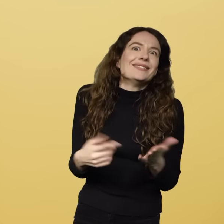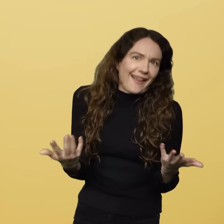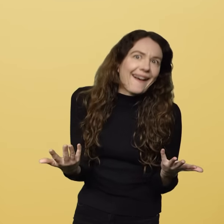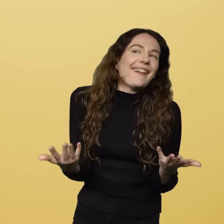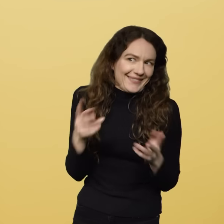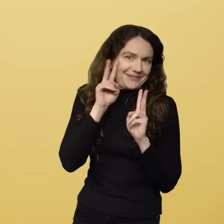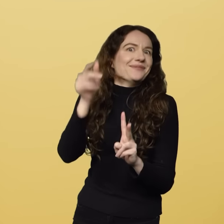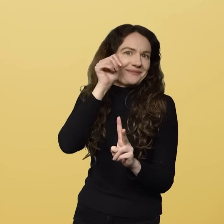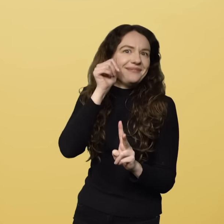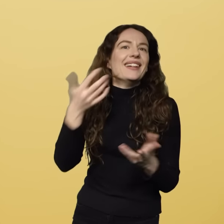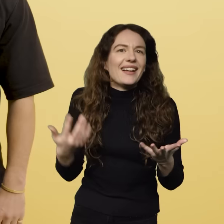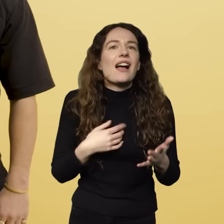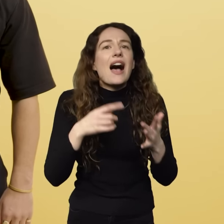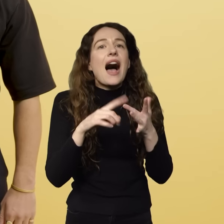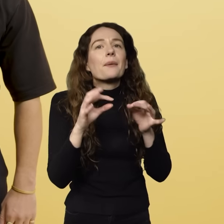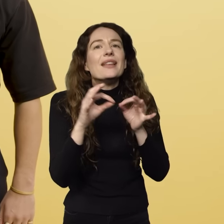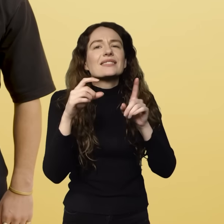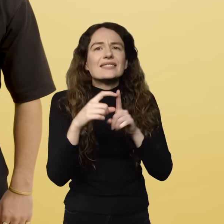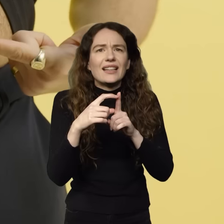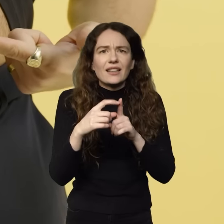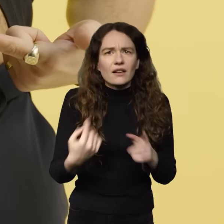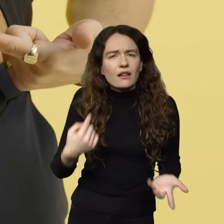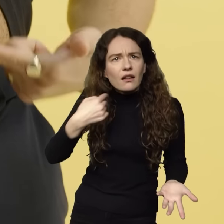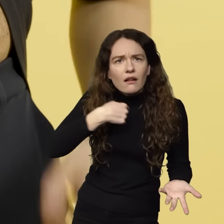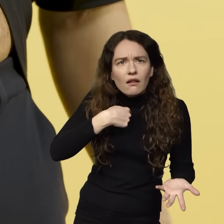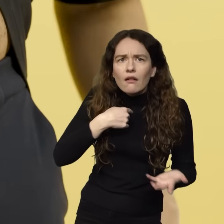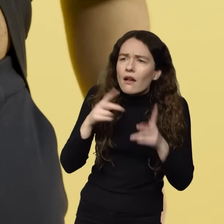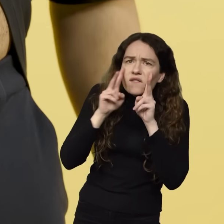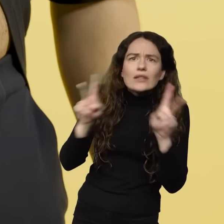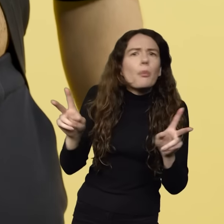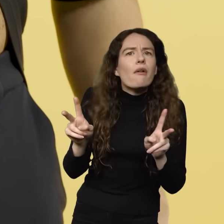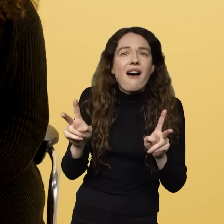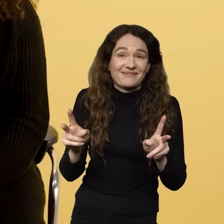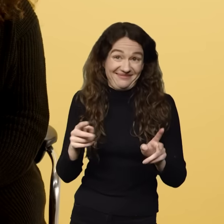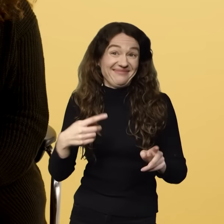completely non-visible condition because I live with a stoma. I want to introduce you to Michael. Oh, that's cute.